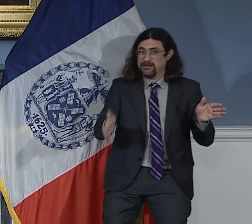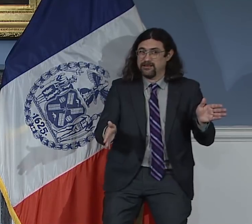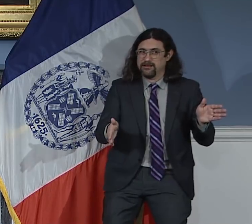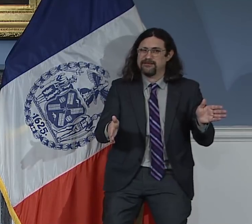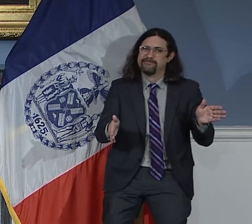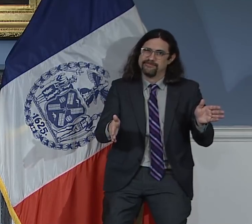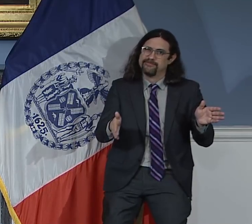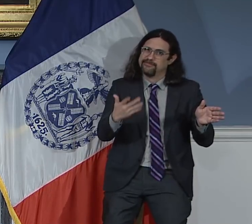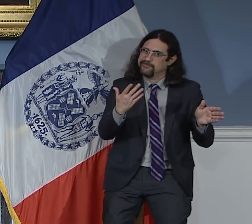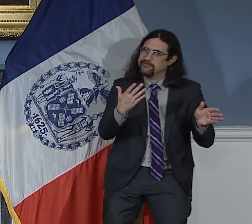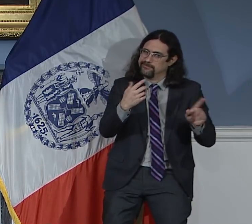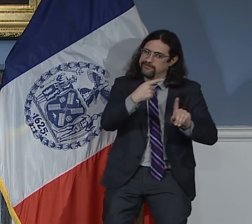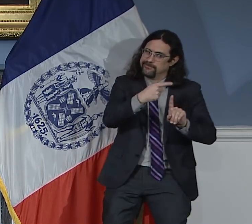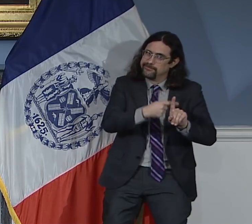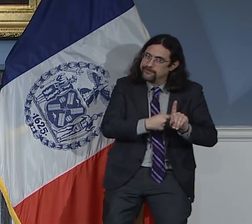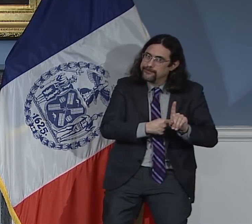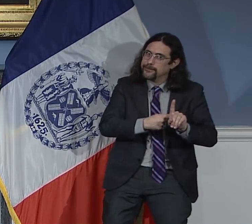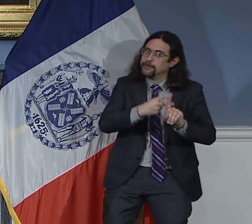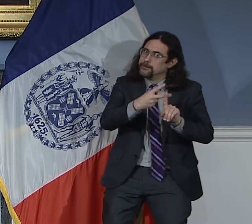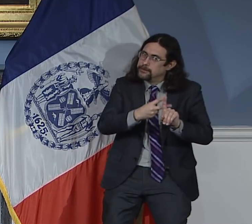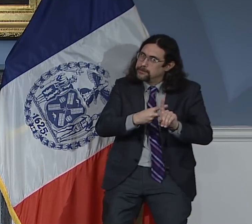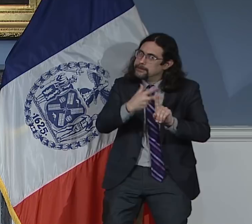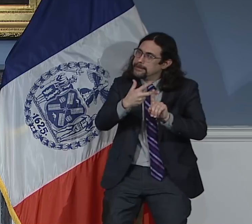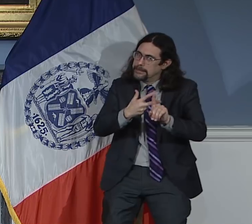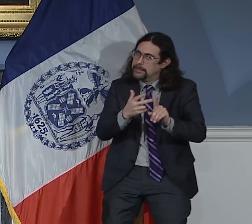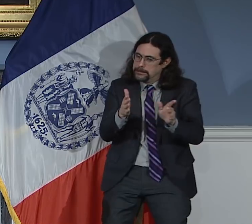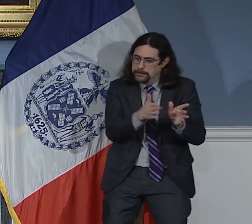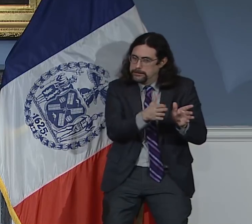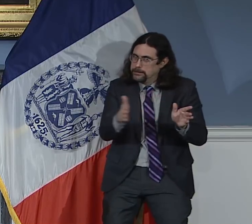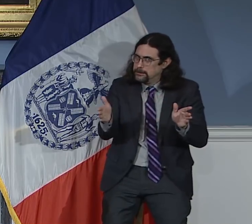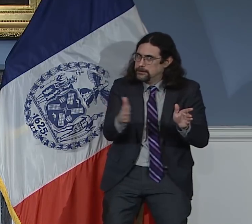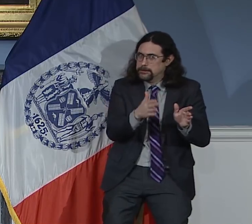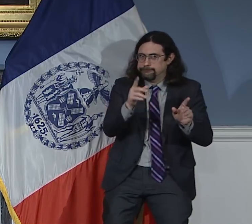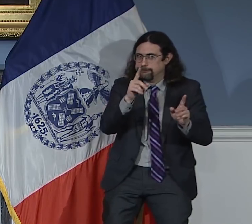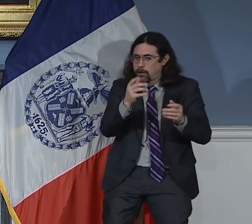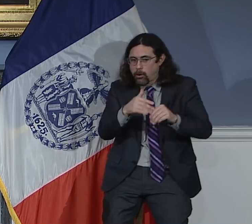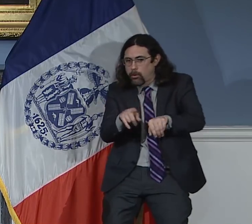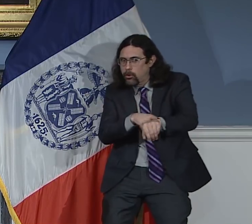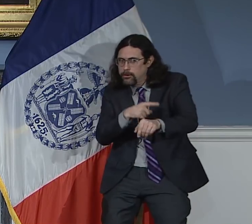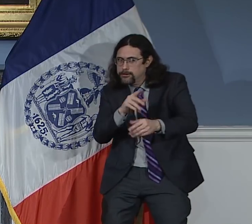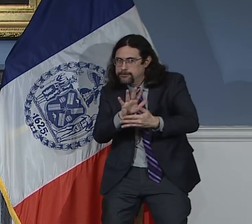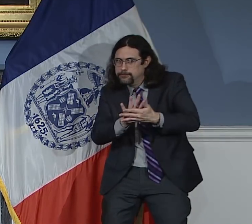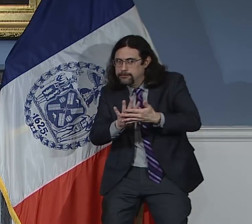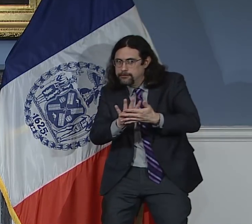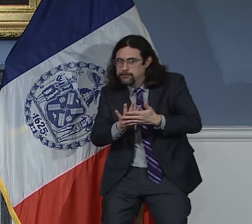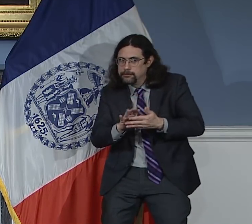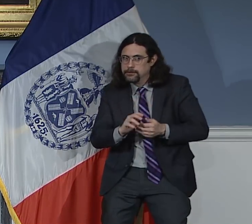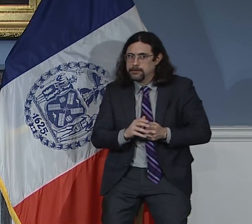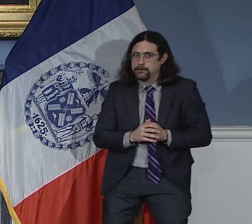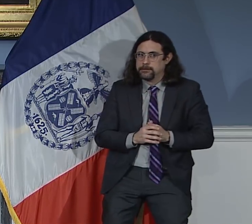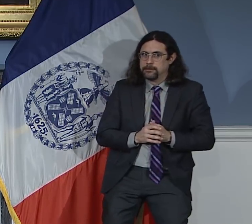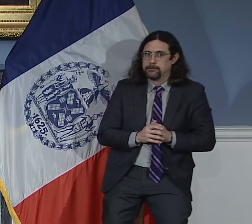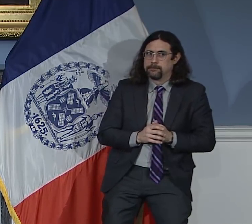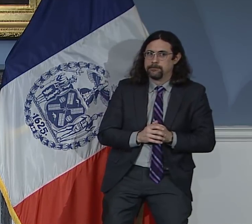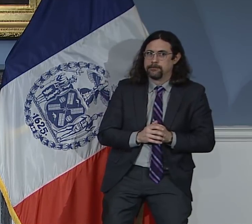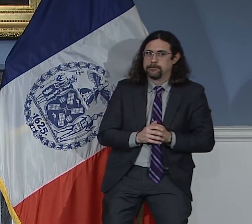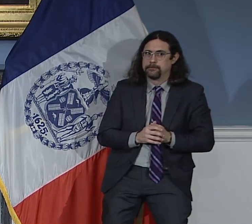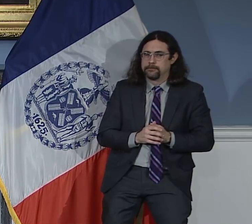WILL GO ON FOR MONTHS, BUT IT WILL NOT GO ON FOREVER. AT SOME POINT IN THE COMING MONTHS THIS CRISISI WLL